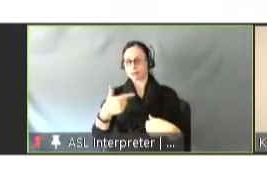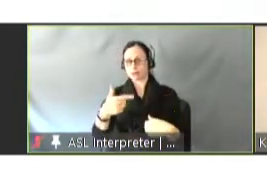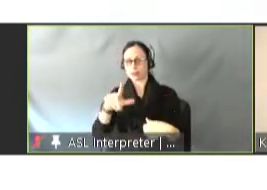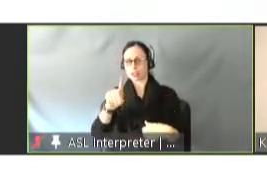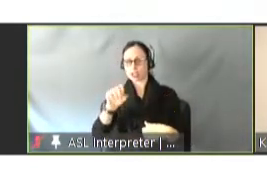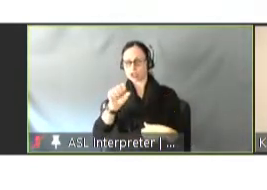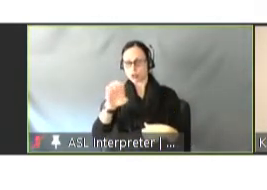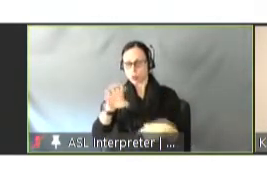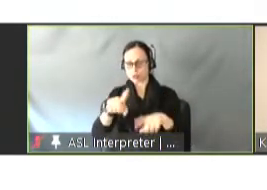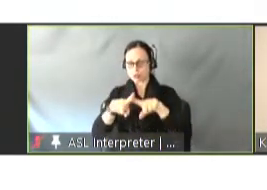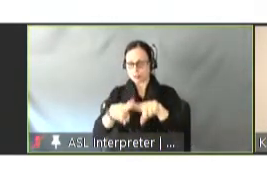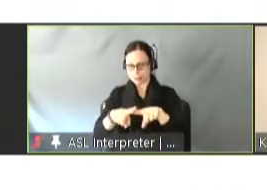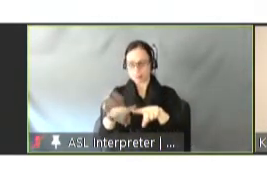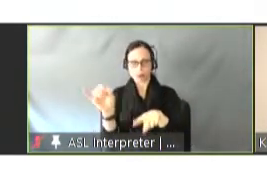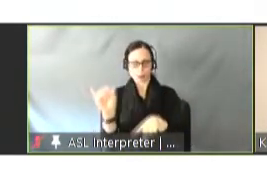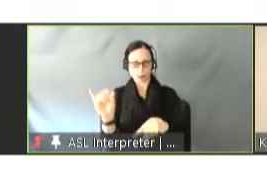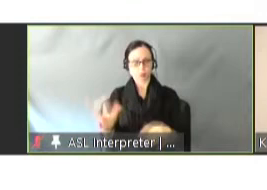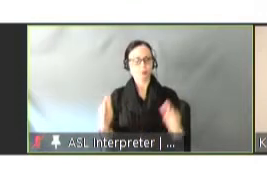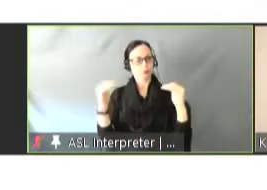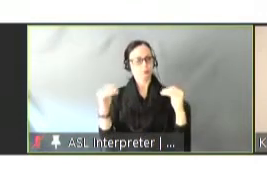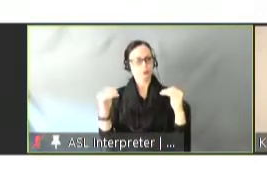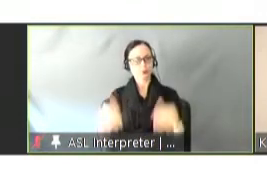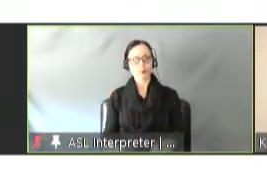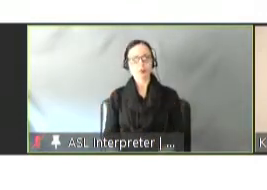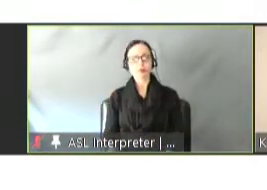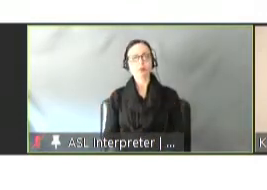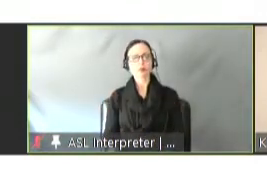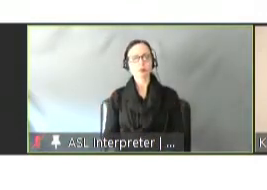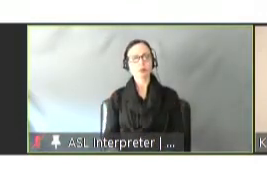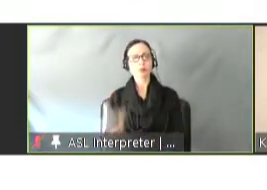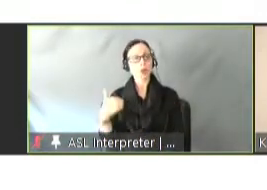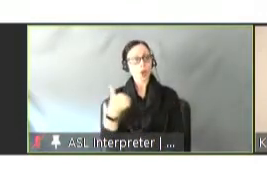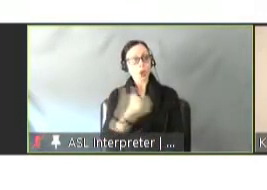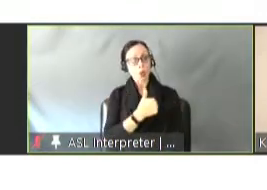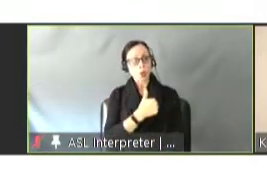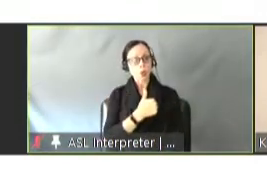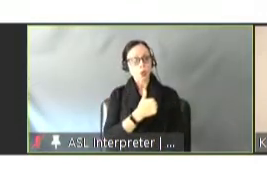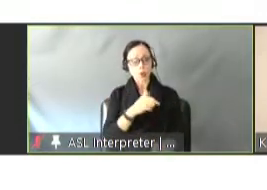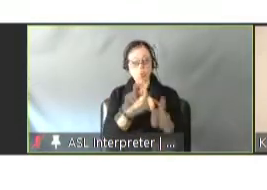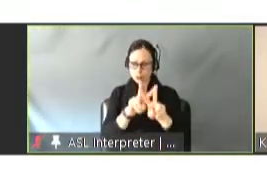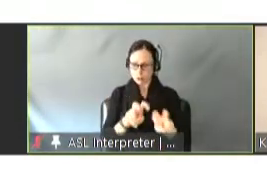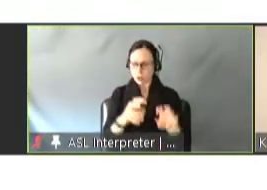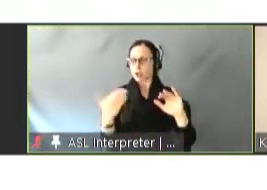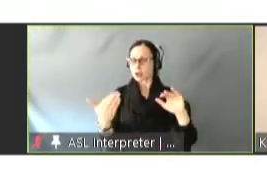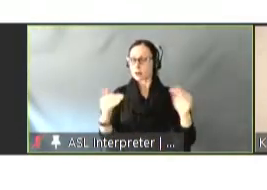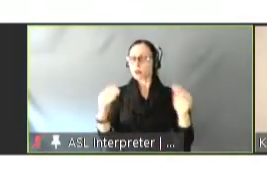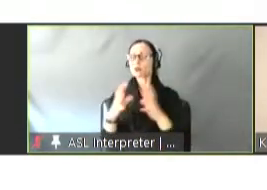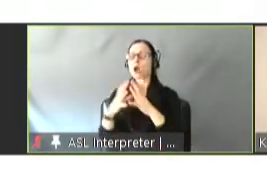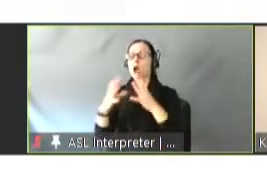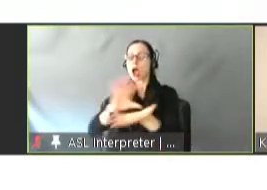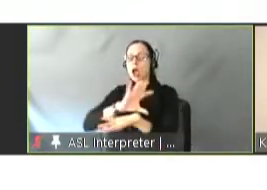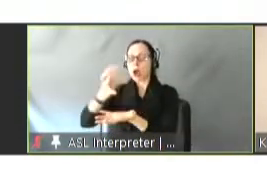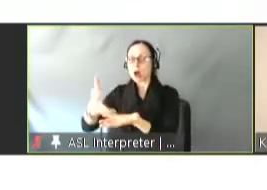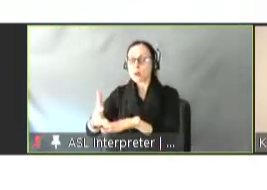Next. So, we looked at that in comparison to the amount of viral clearance that we got both in the